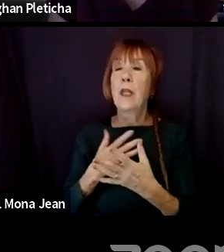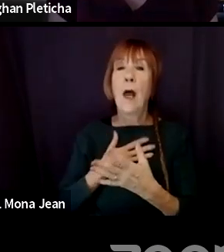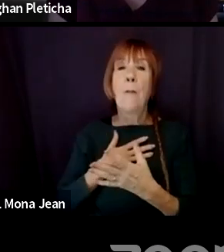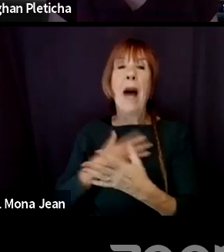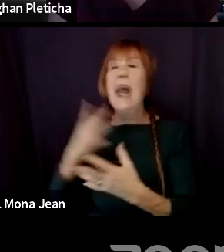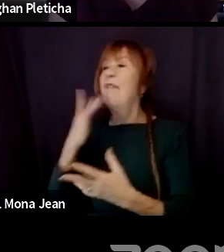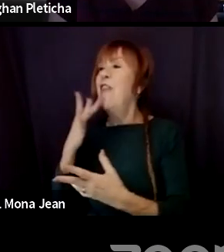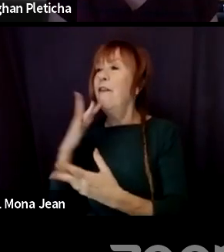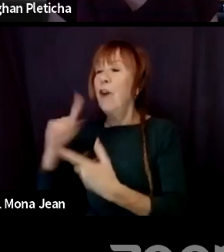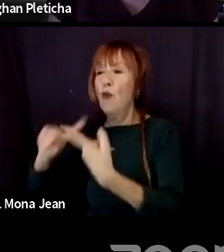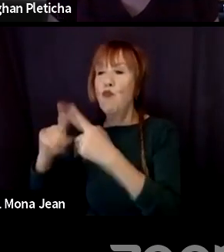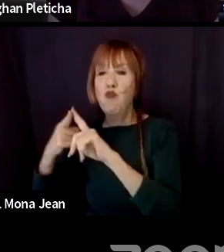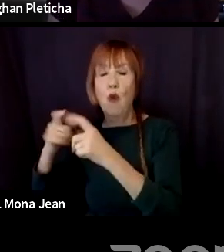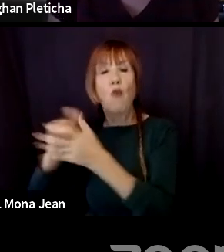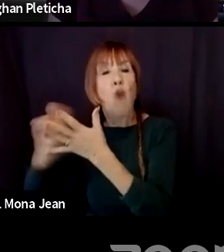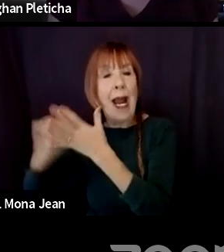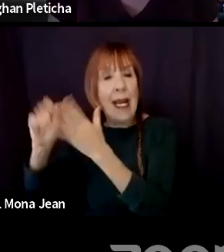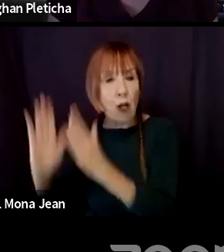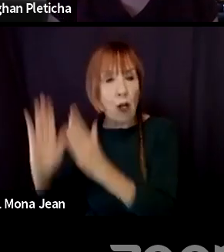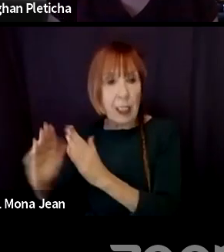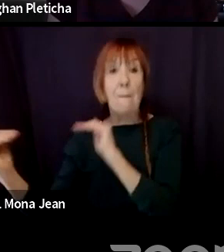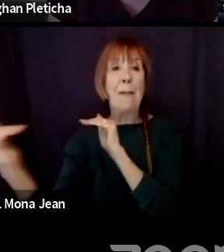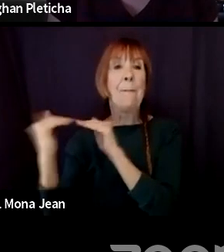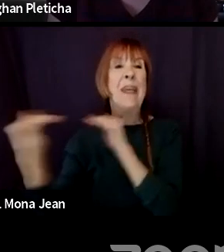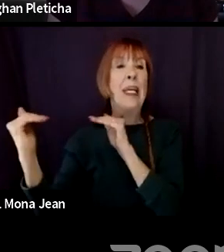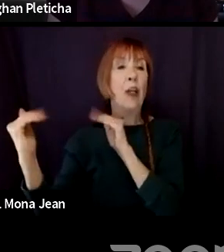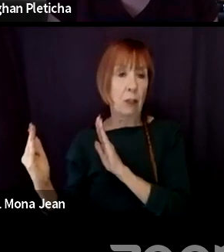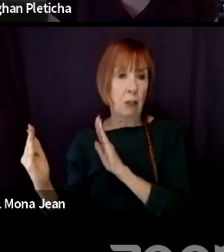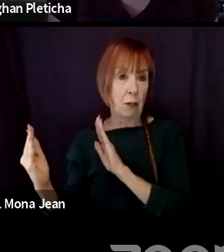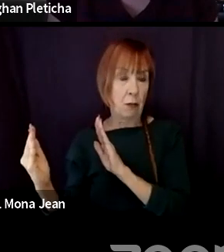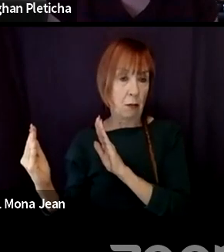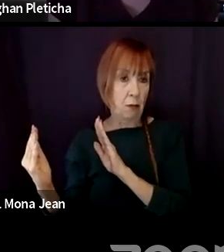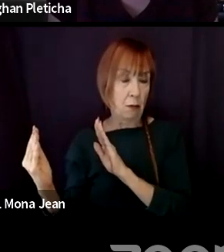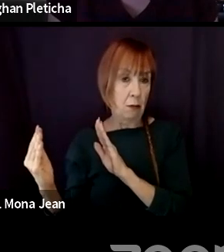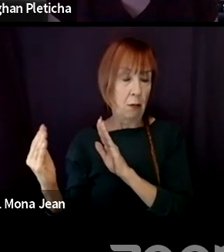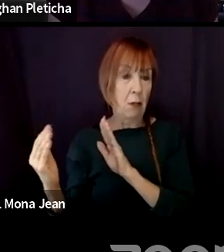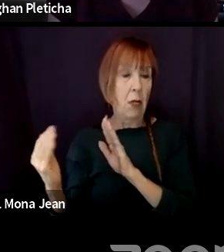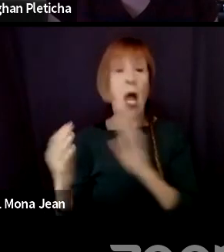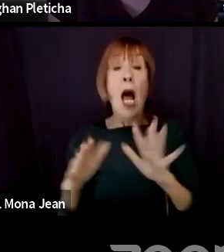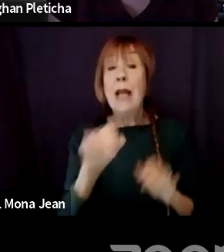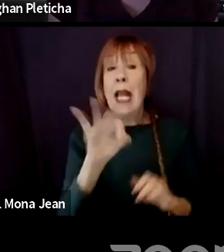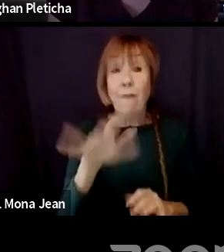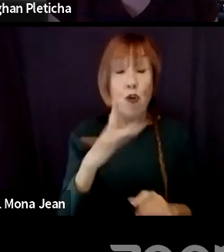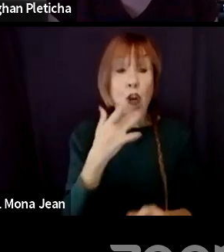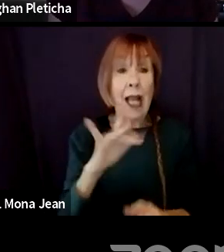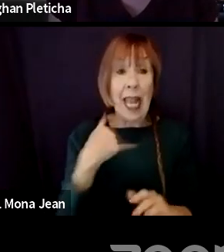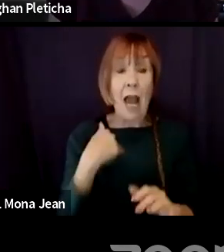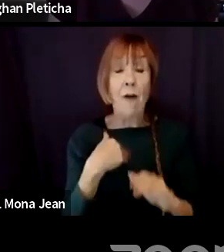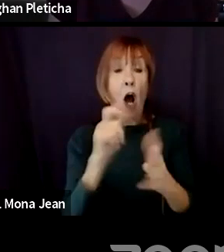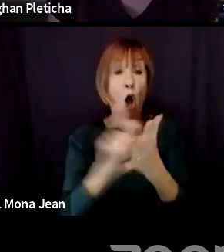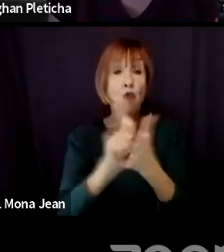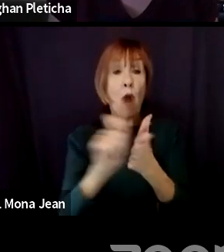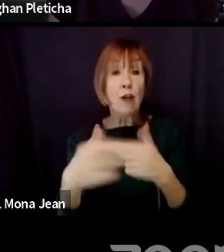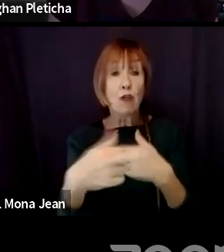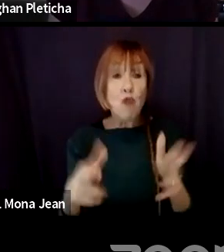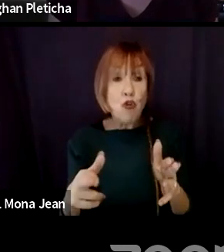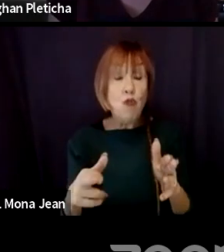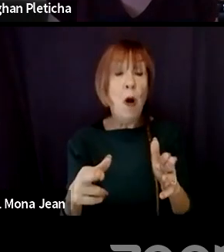who are my peers. So oftentimes, like if you're lucky enough to have a writers group or know enough other writers